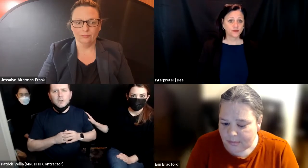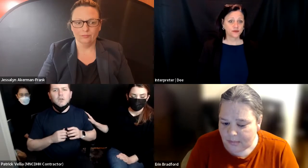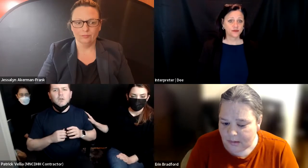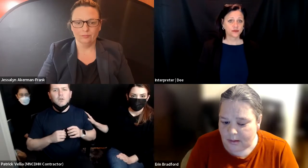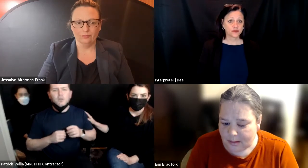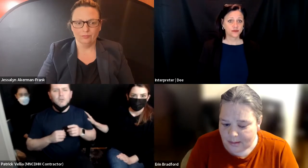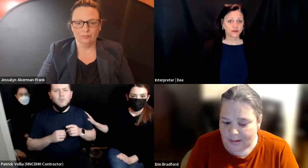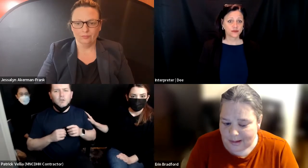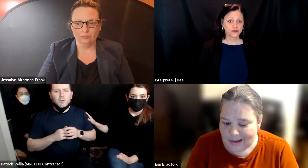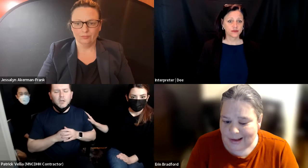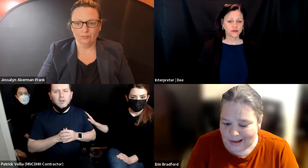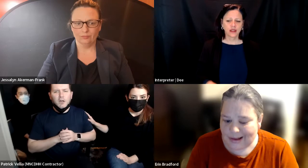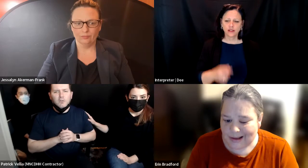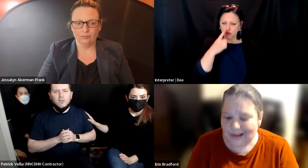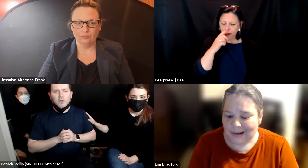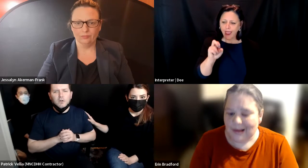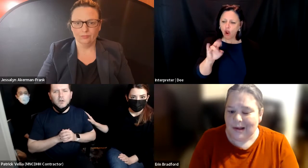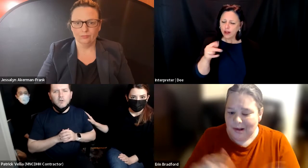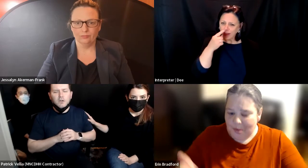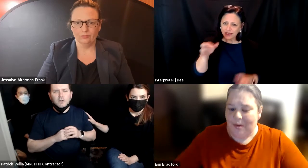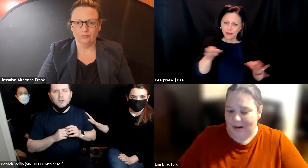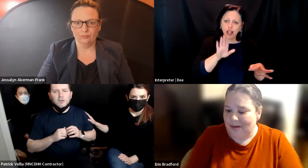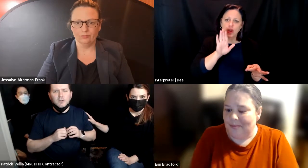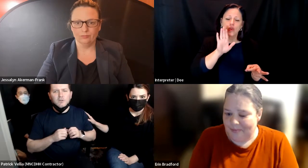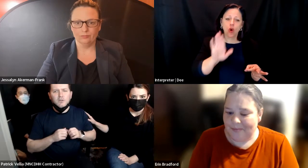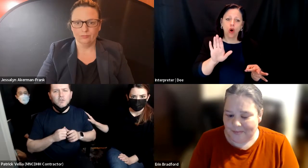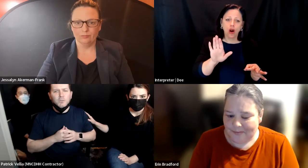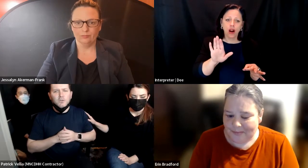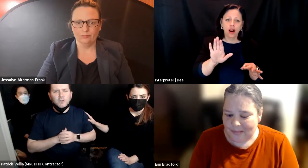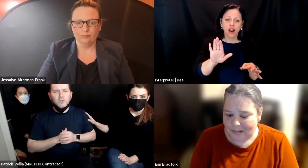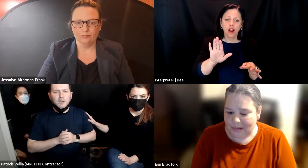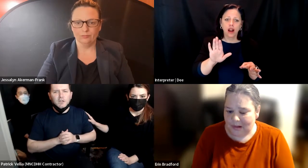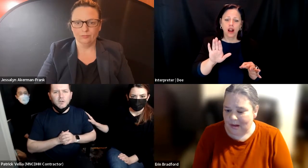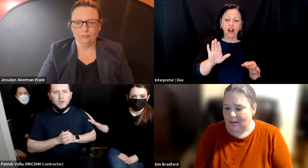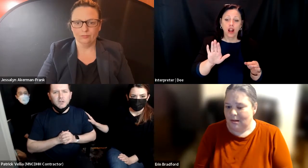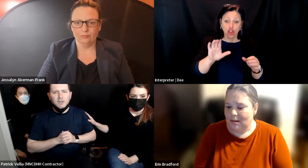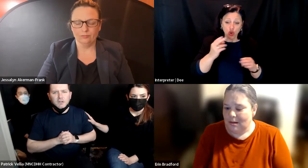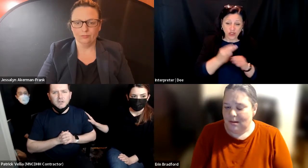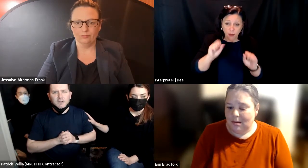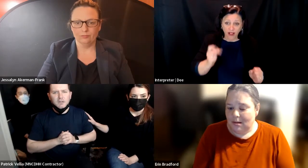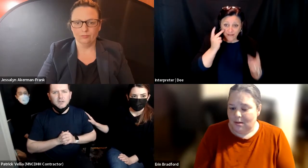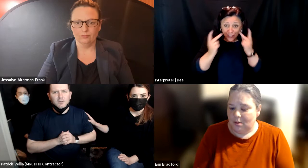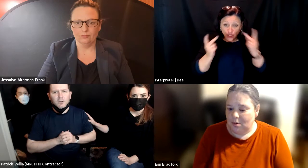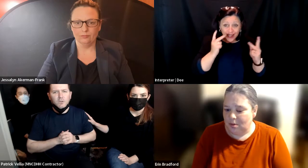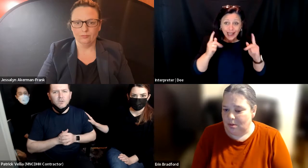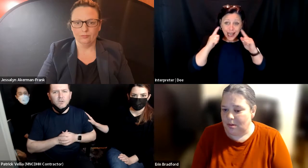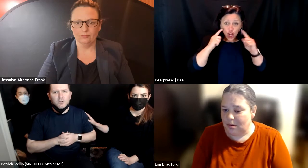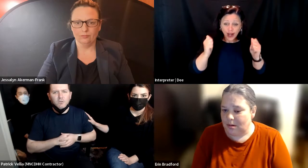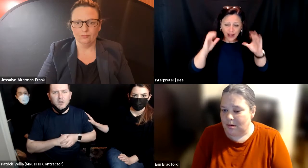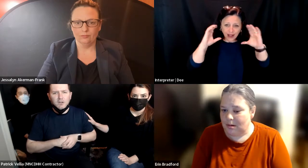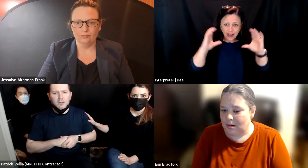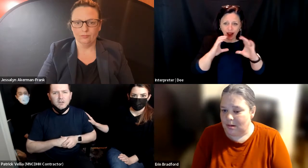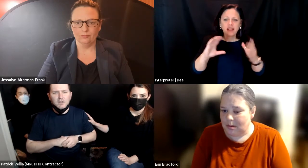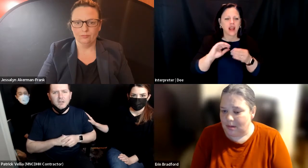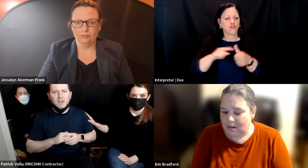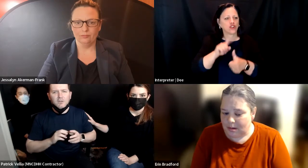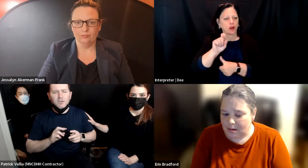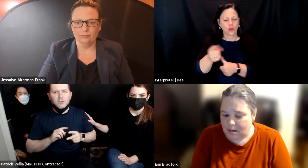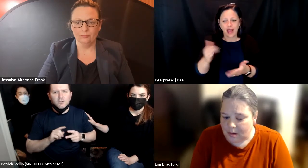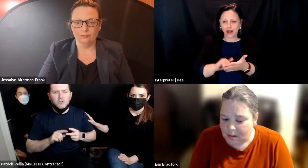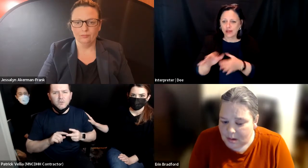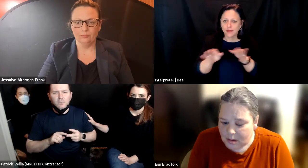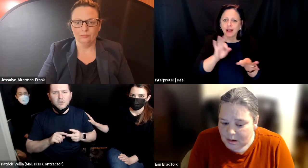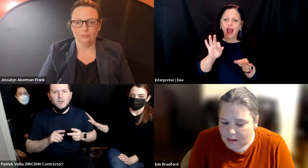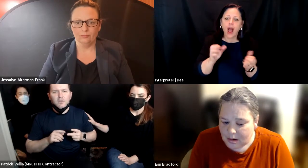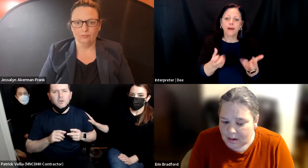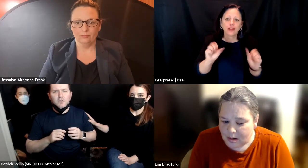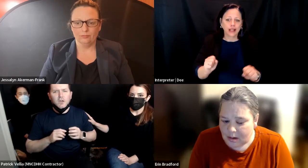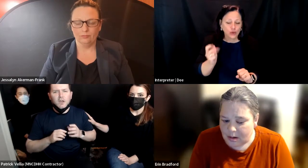Patrick: Thank you, Erin.